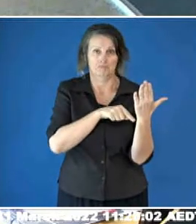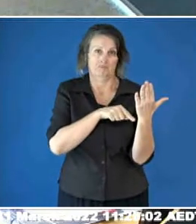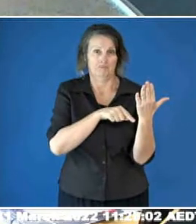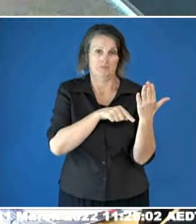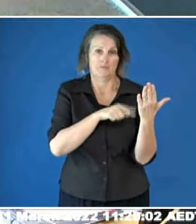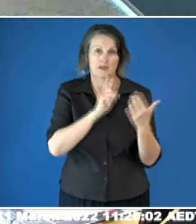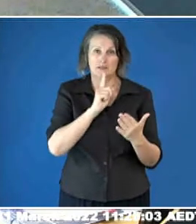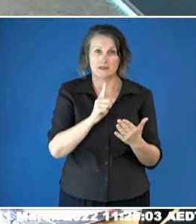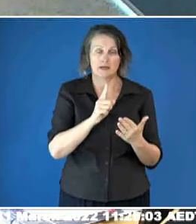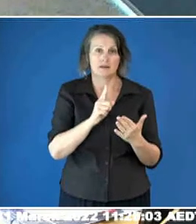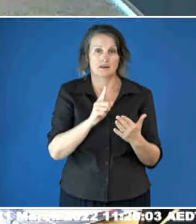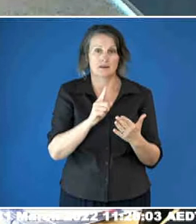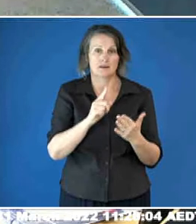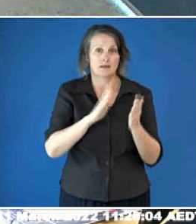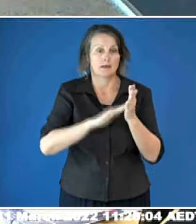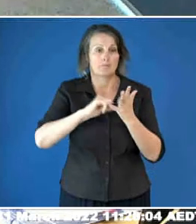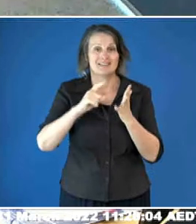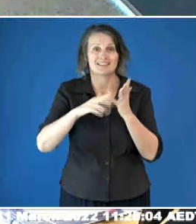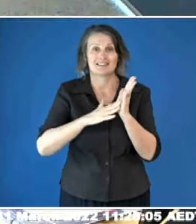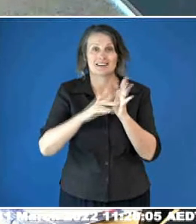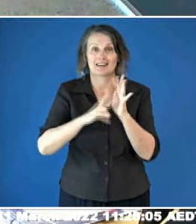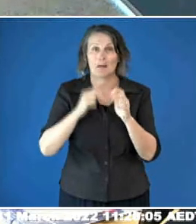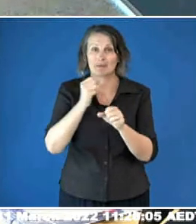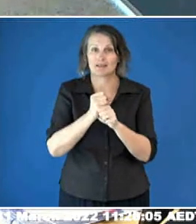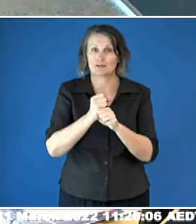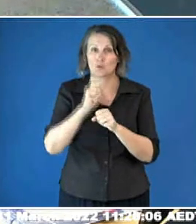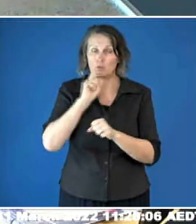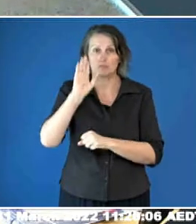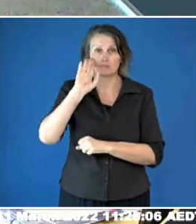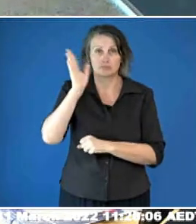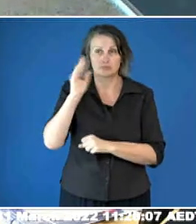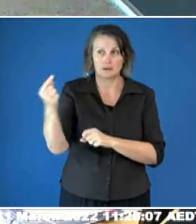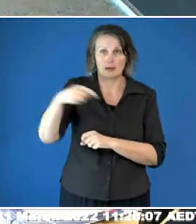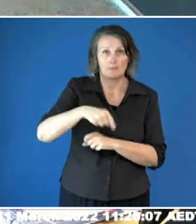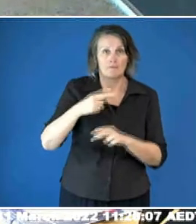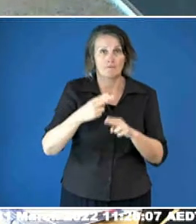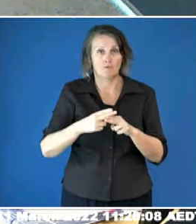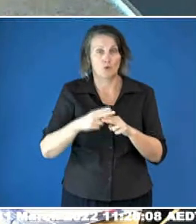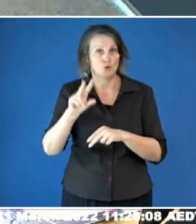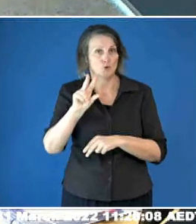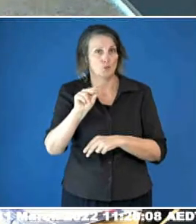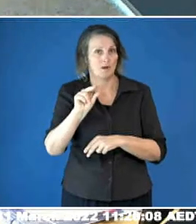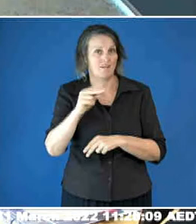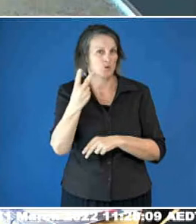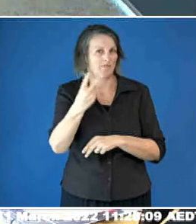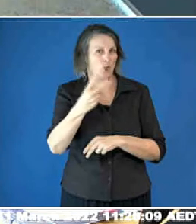will commence her evidence at 12 noon. So if - this will allow us to maintain that, so let's come back then at 12 noon Hobart